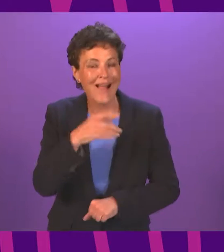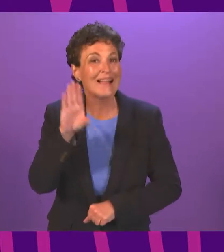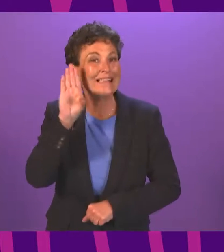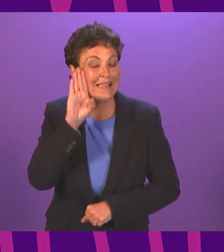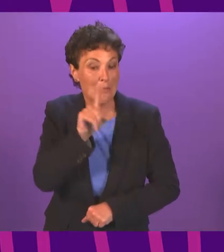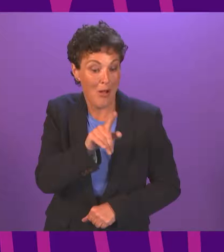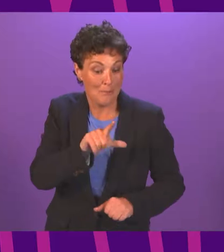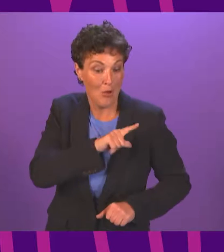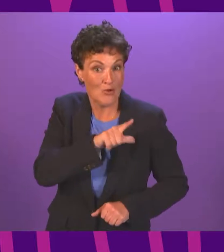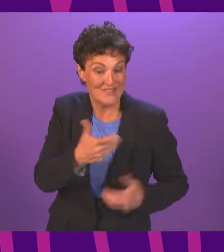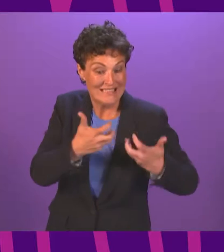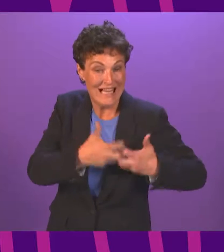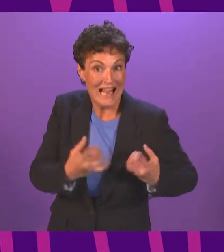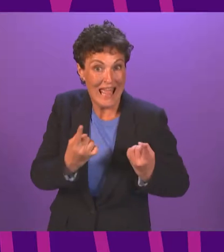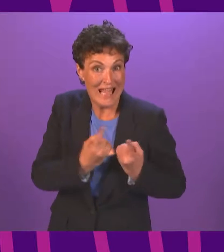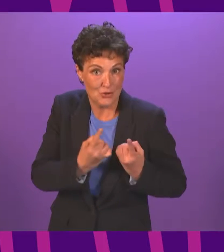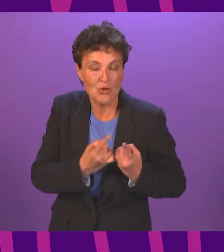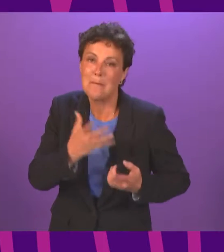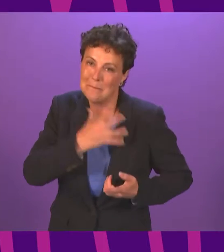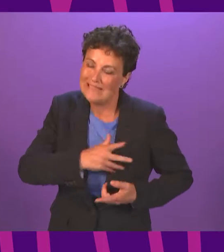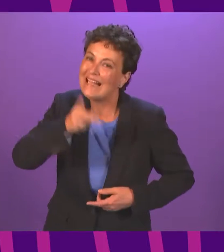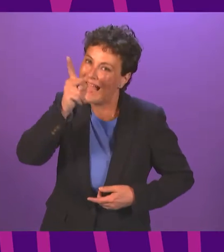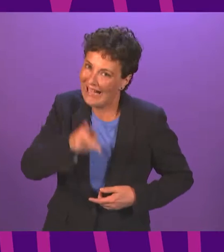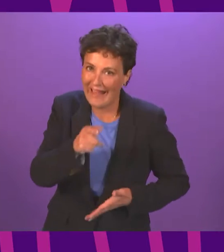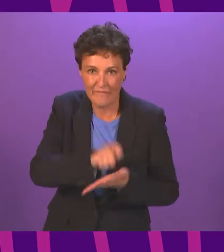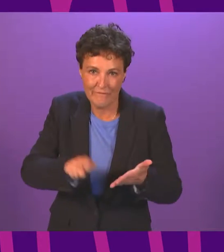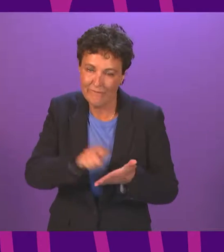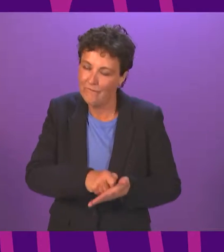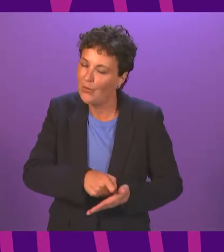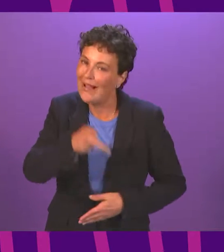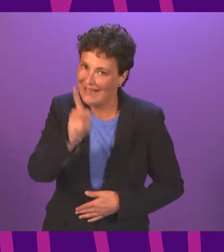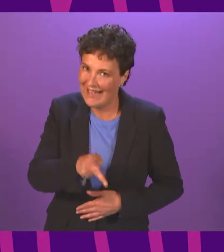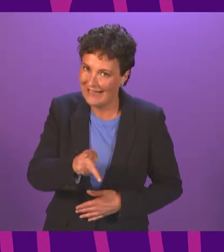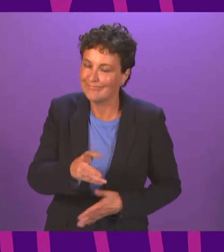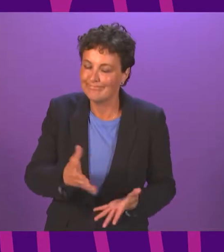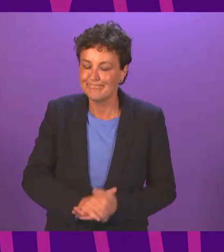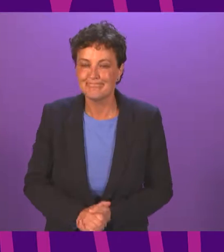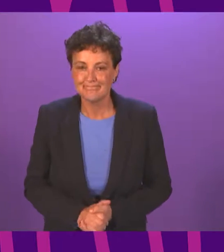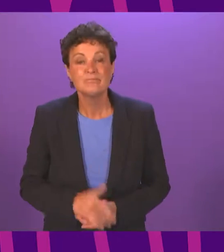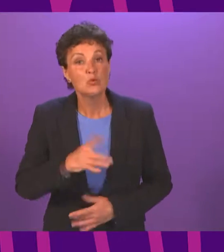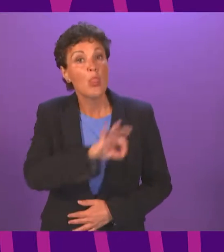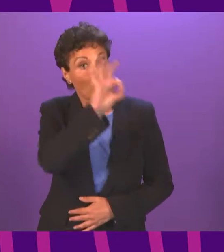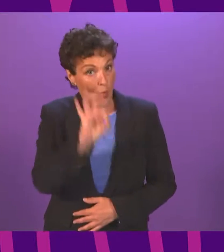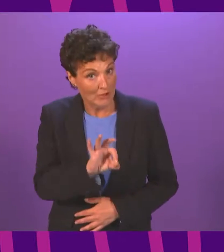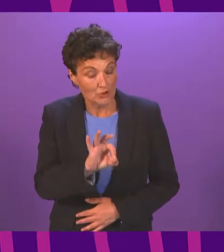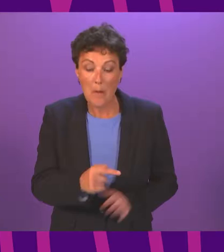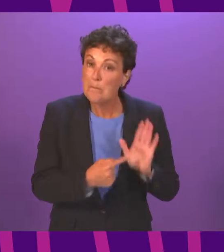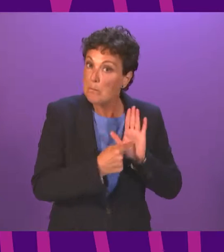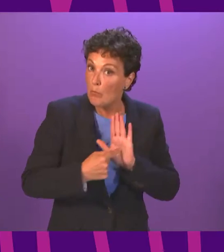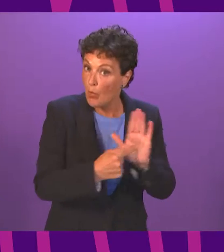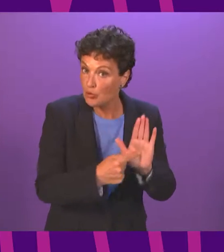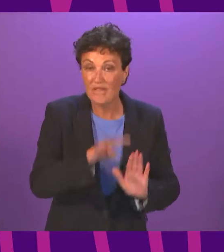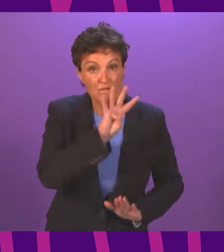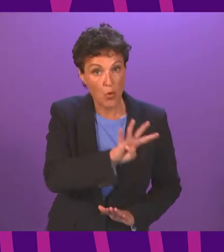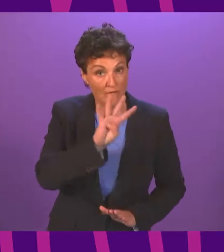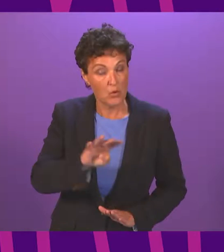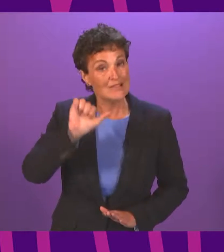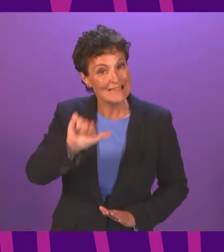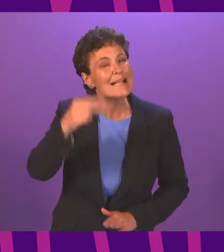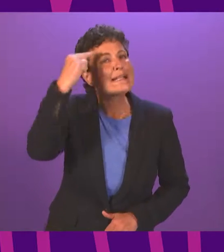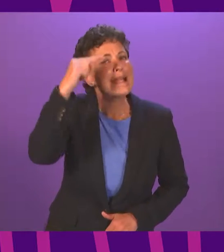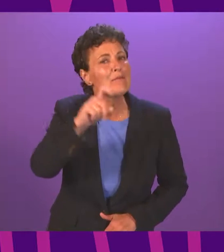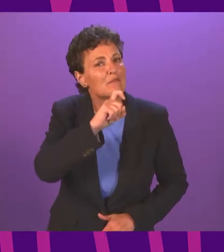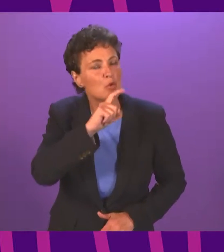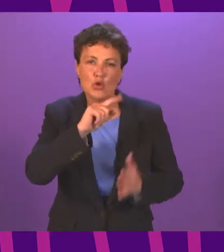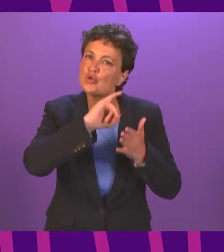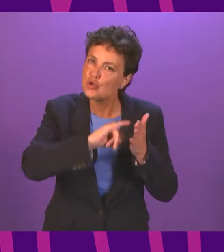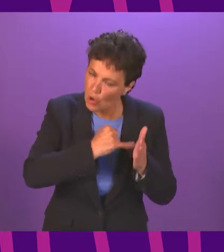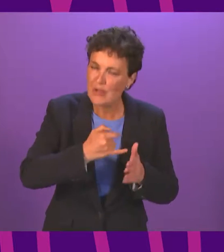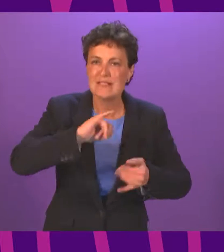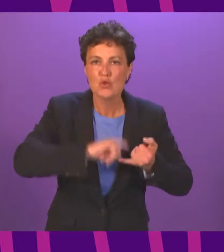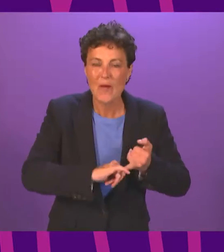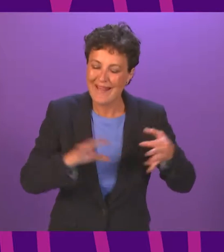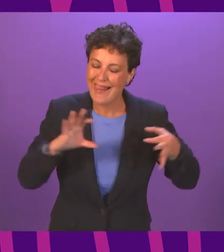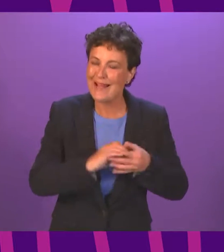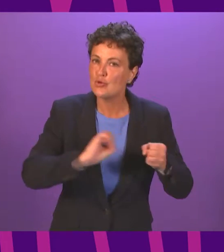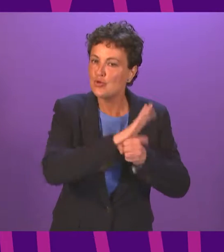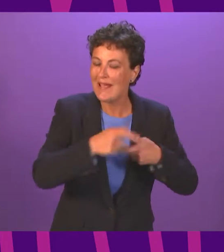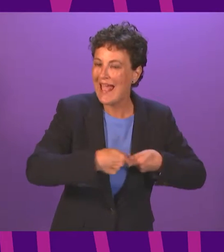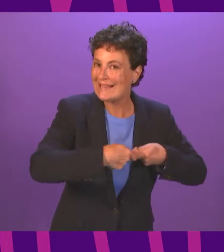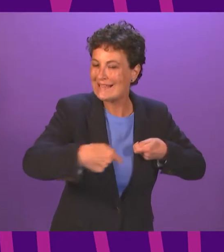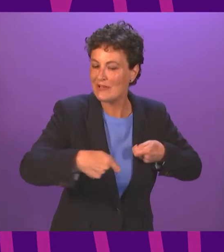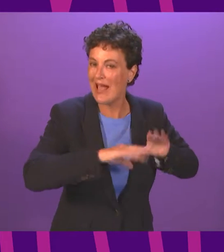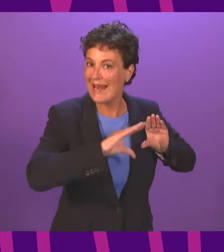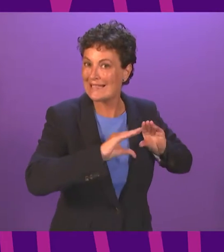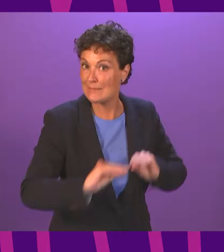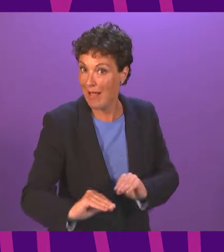technical issue we